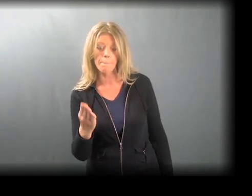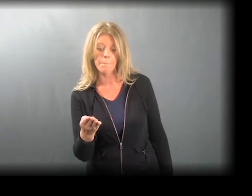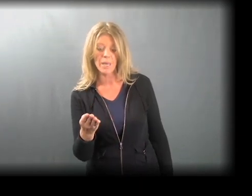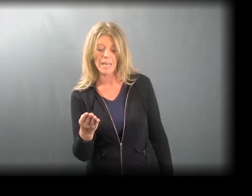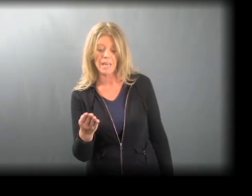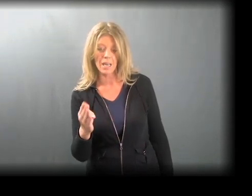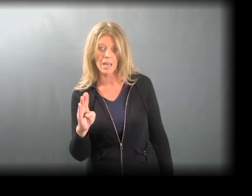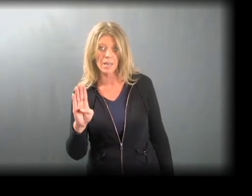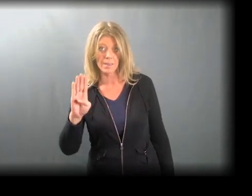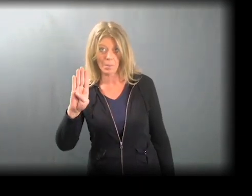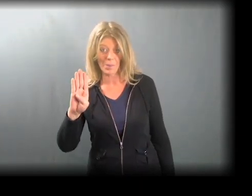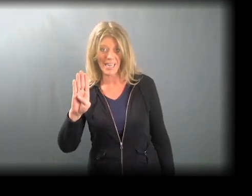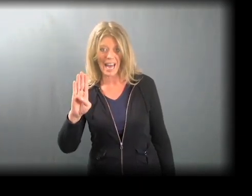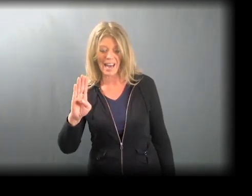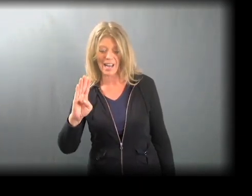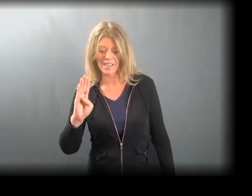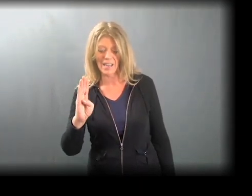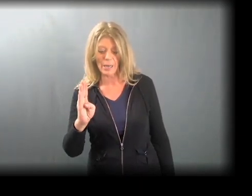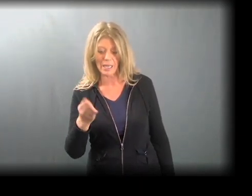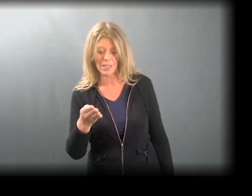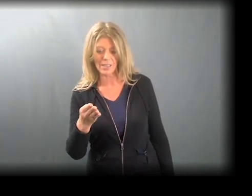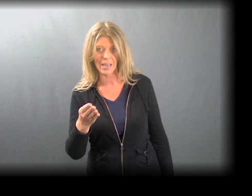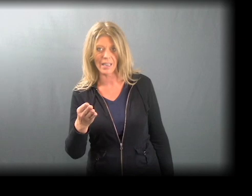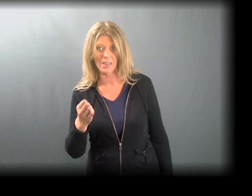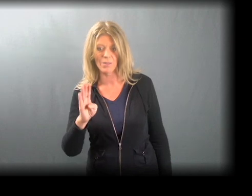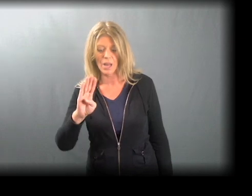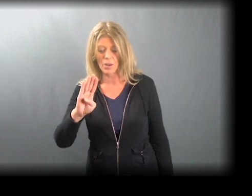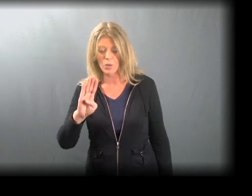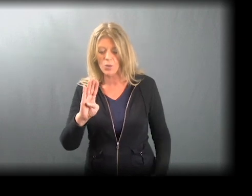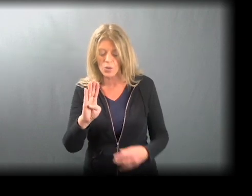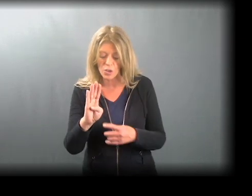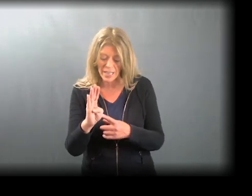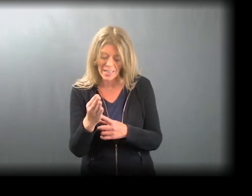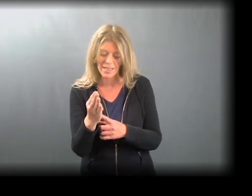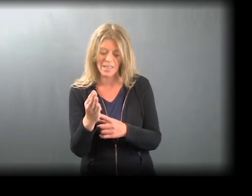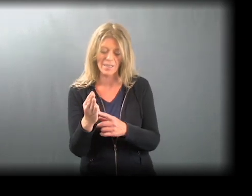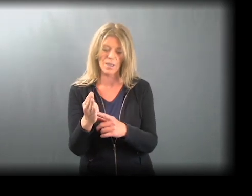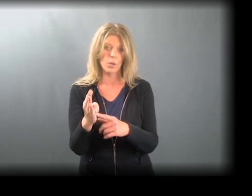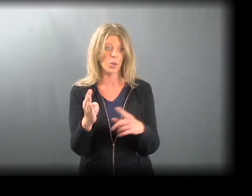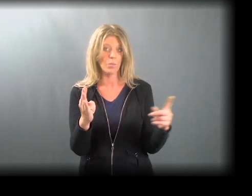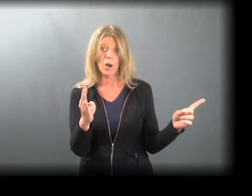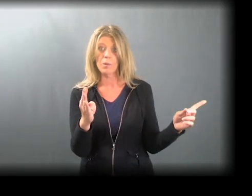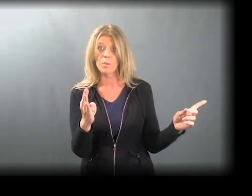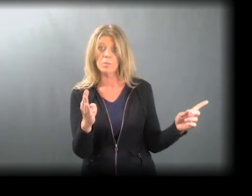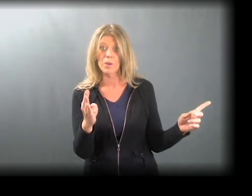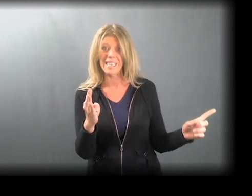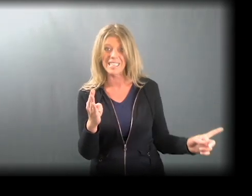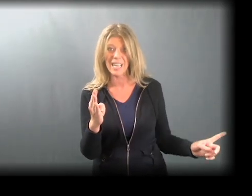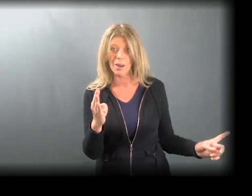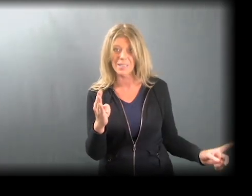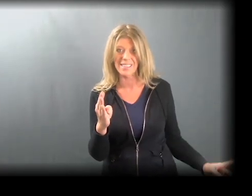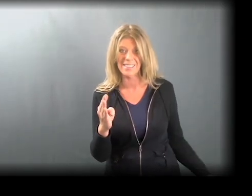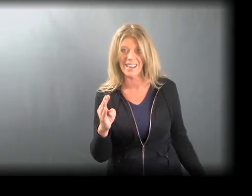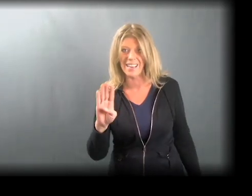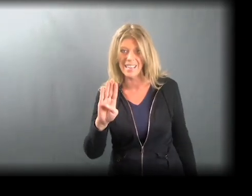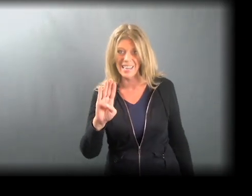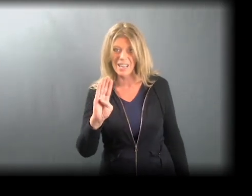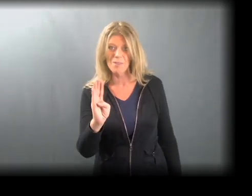BE It's a B-hand and you just kind of tilt it so your palm is pointing to the opposite side.